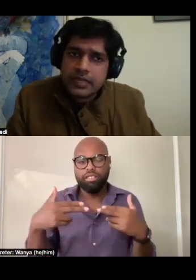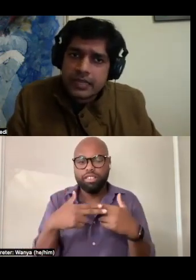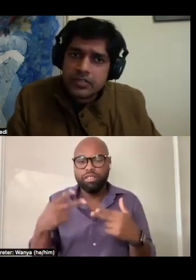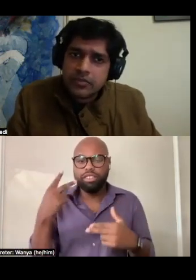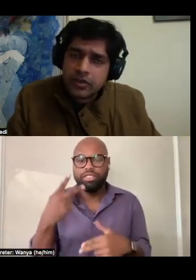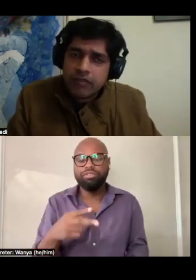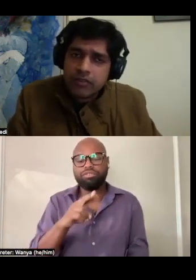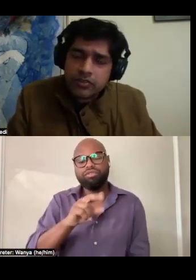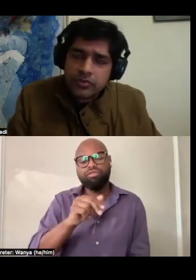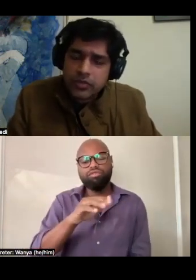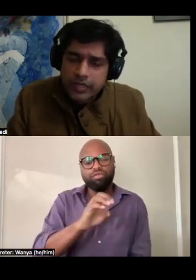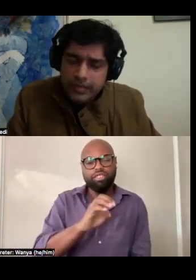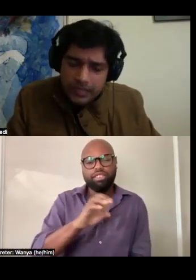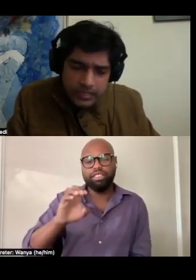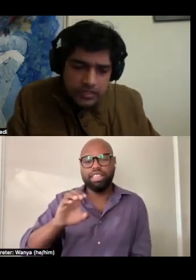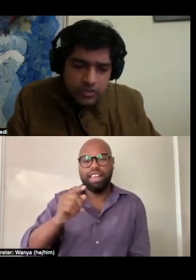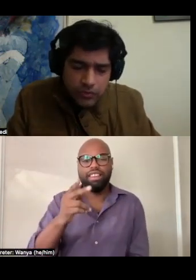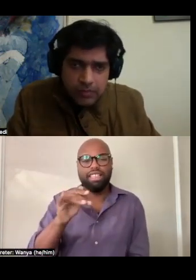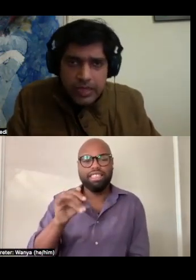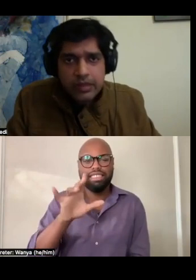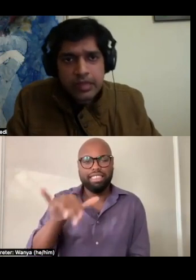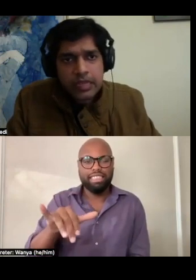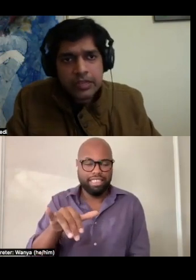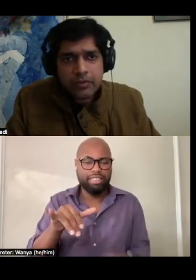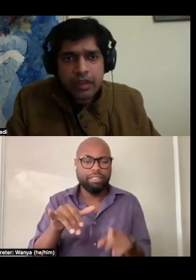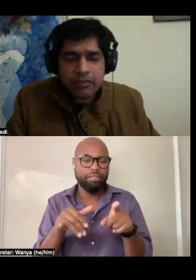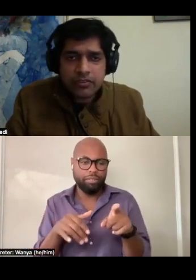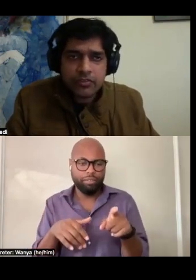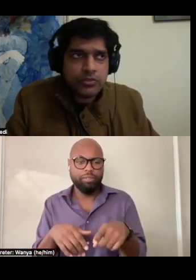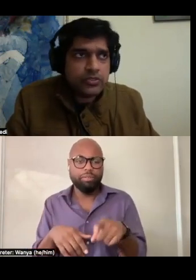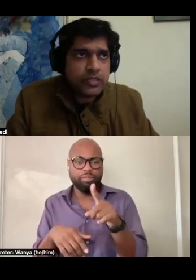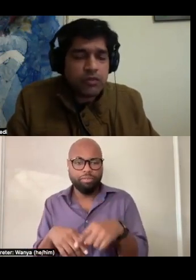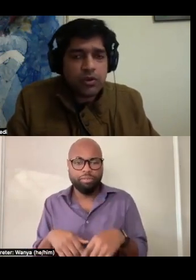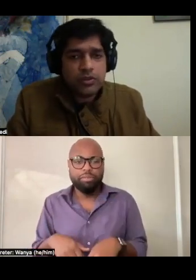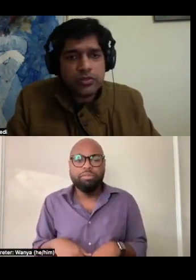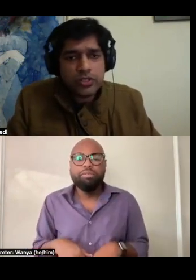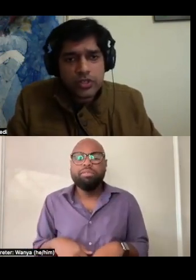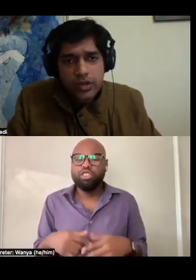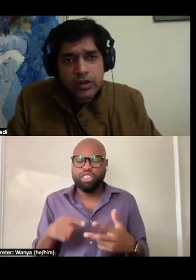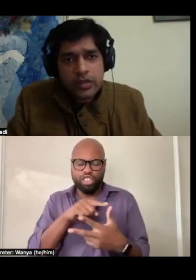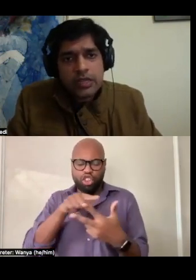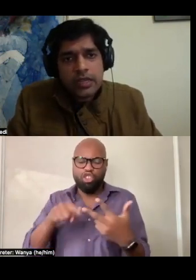as the demographic distribution. I think these are the three main demographic distributions that I wanted to share.